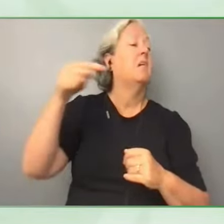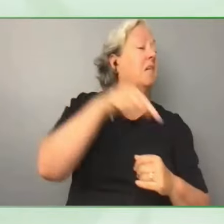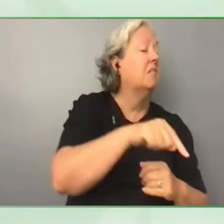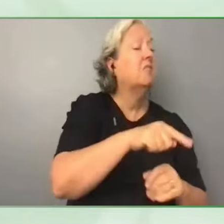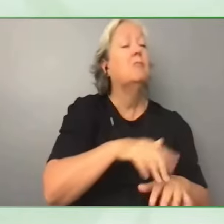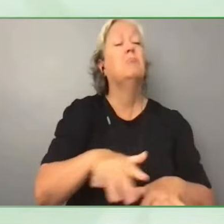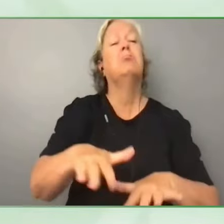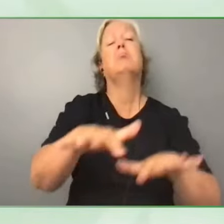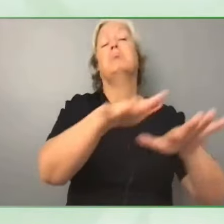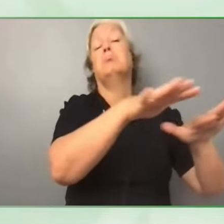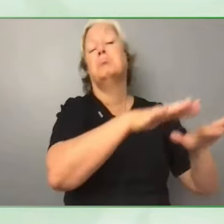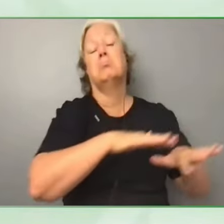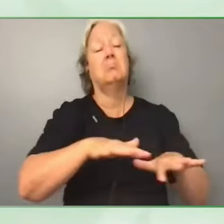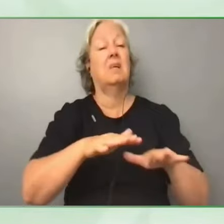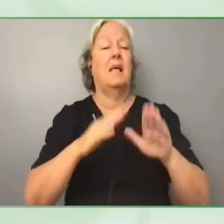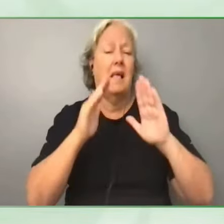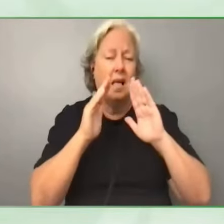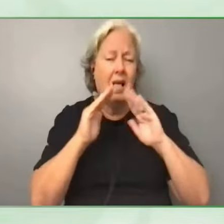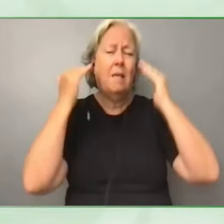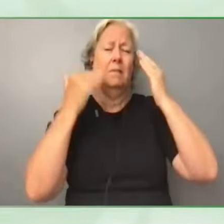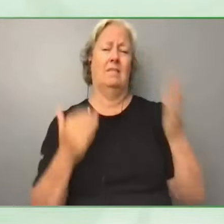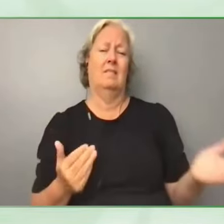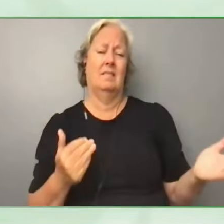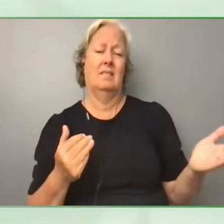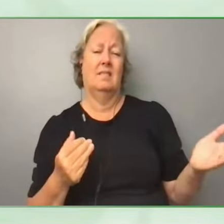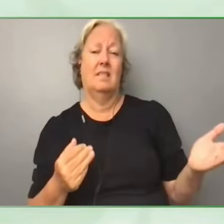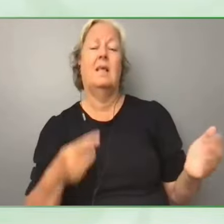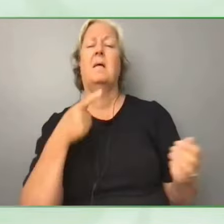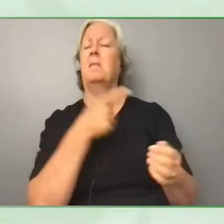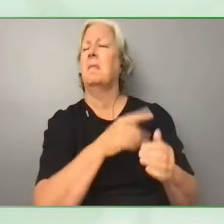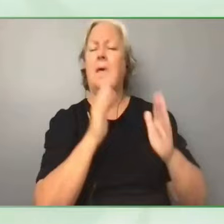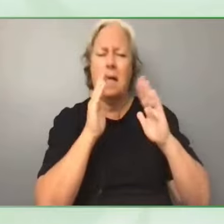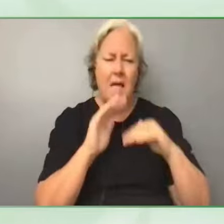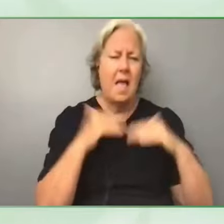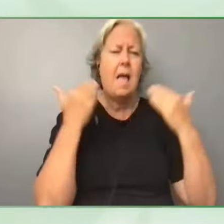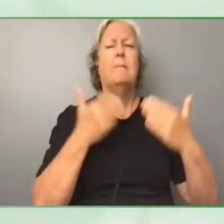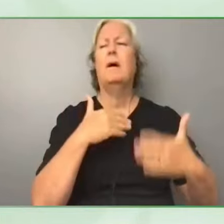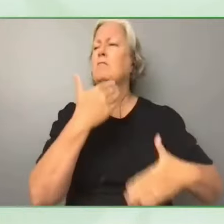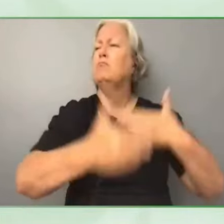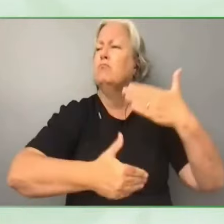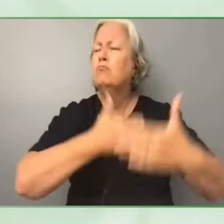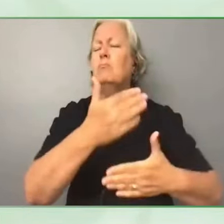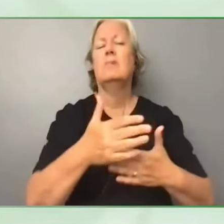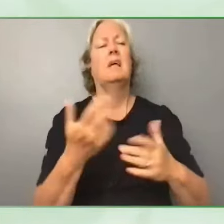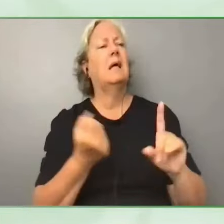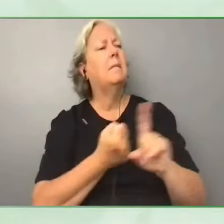empowered to continue their advocacy, to support other peers,